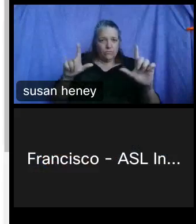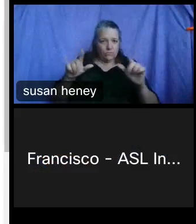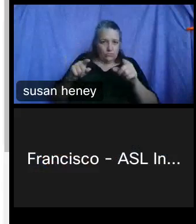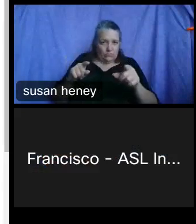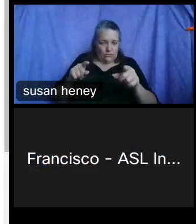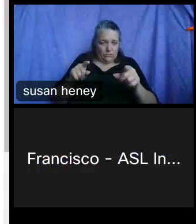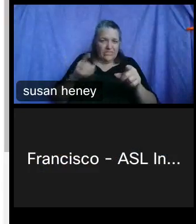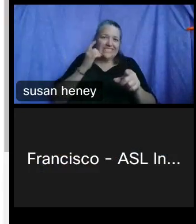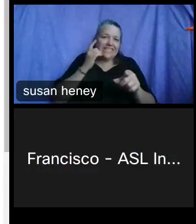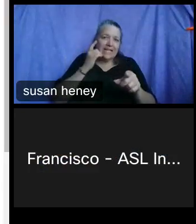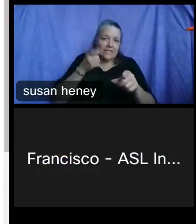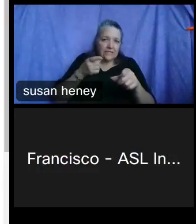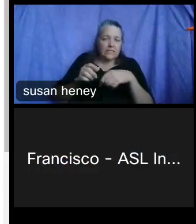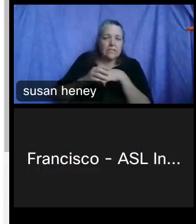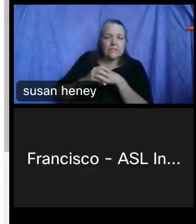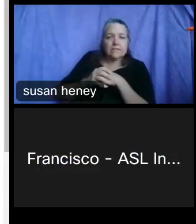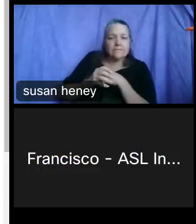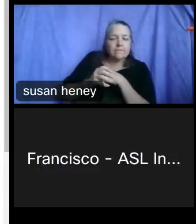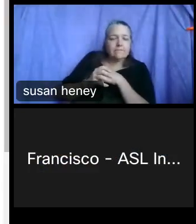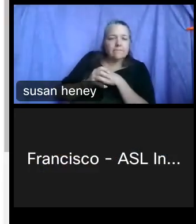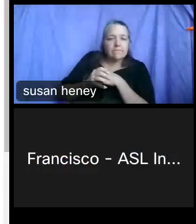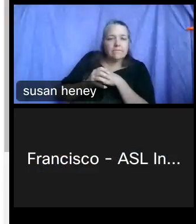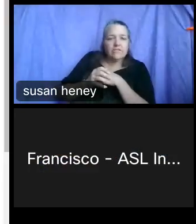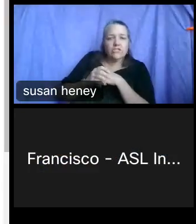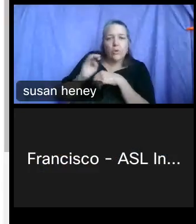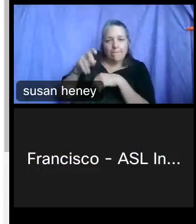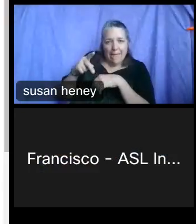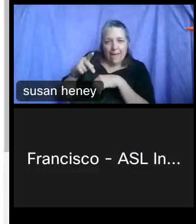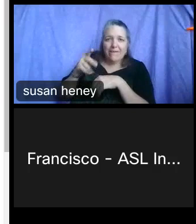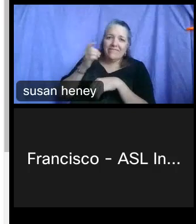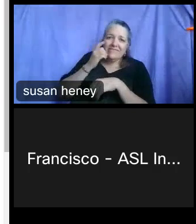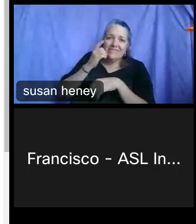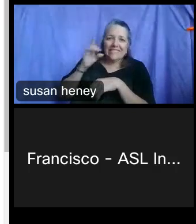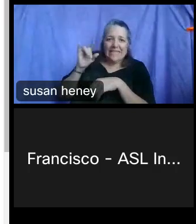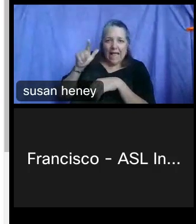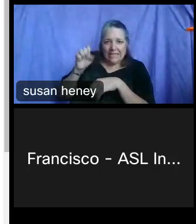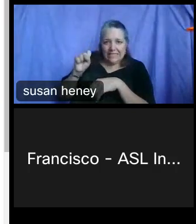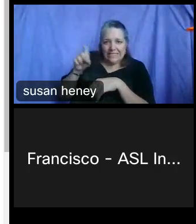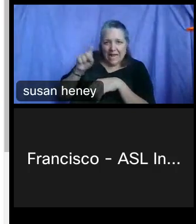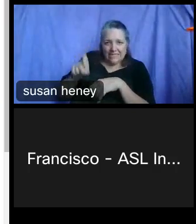and it will give us a map of Dallas and surrounding counties. It will also you notice